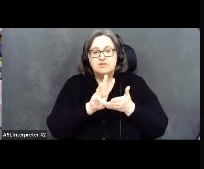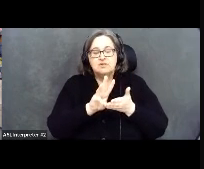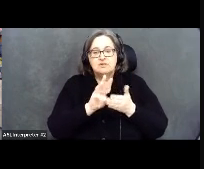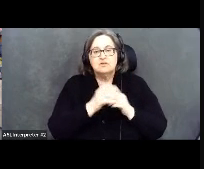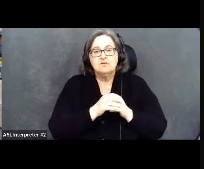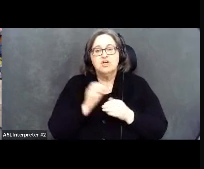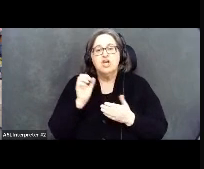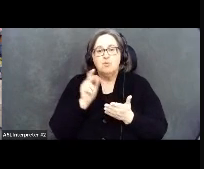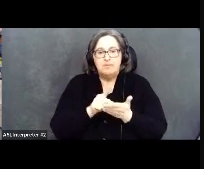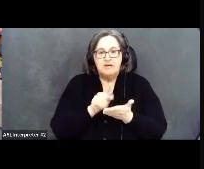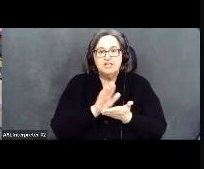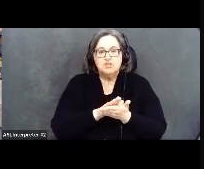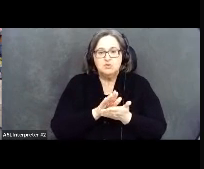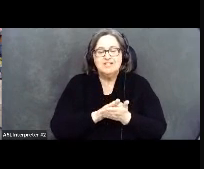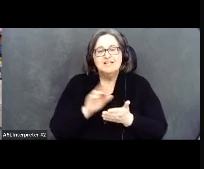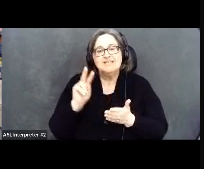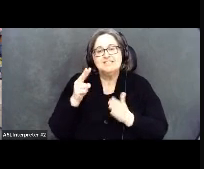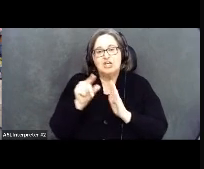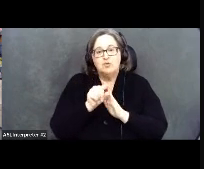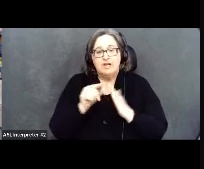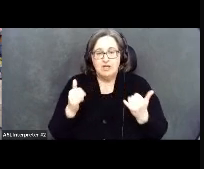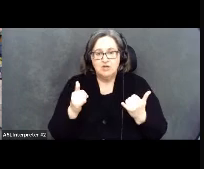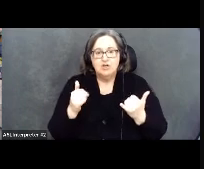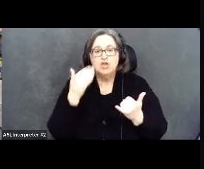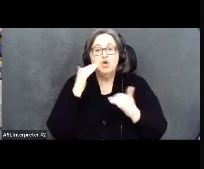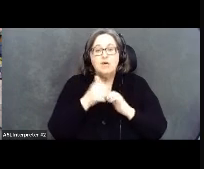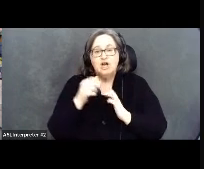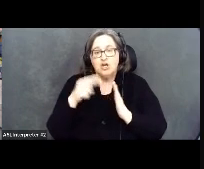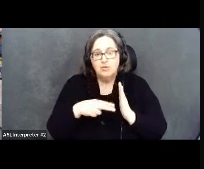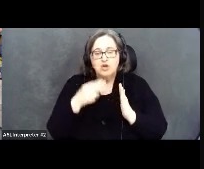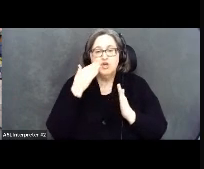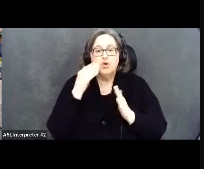to school in second grade knowing how to read and his letter sounds.